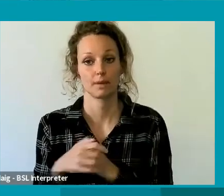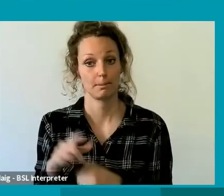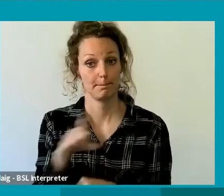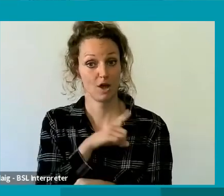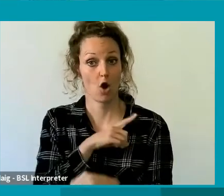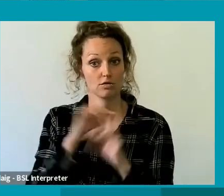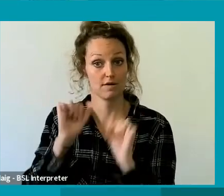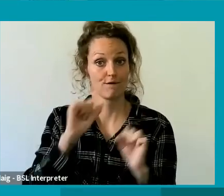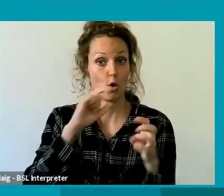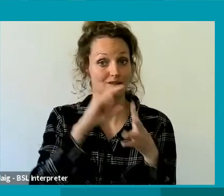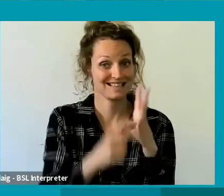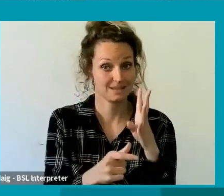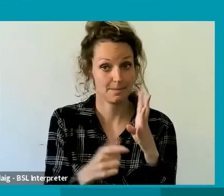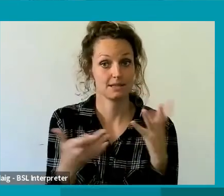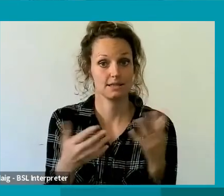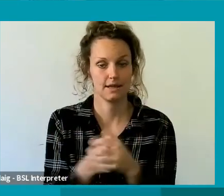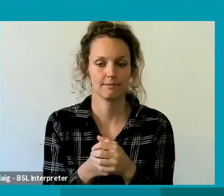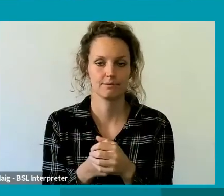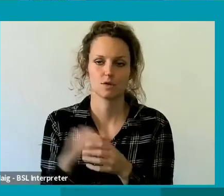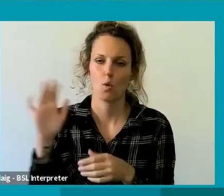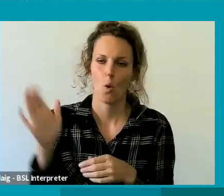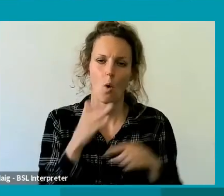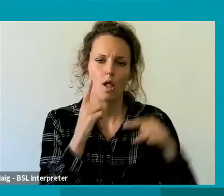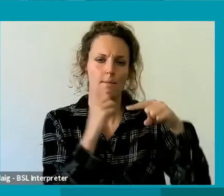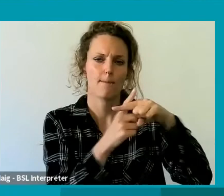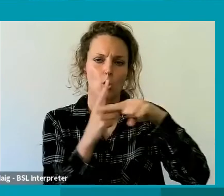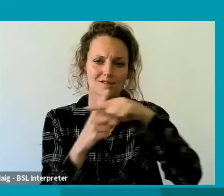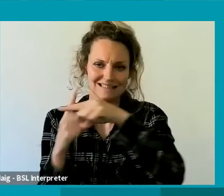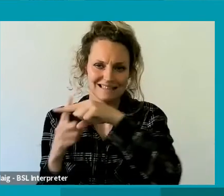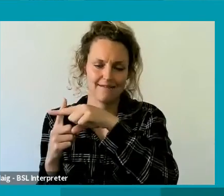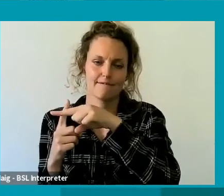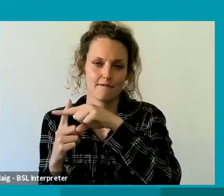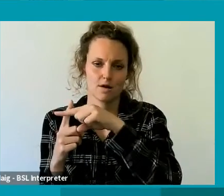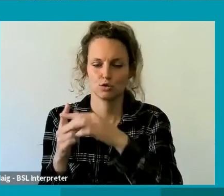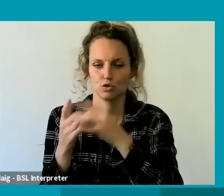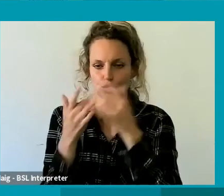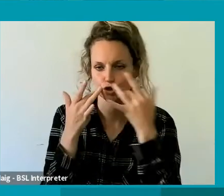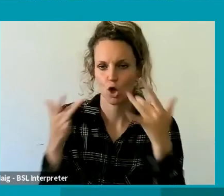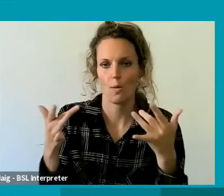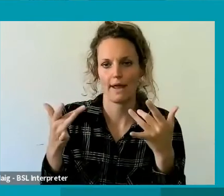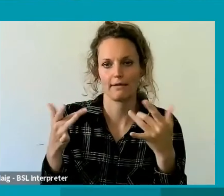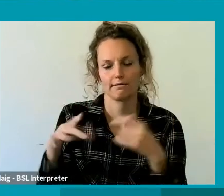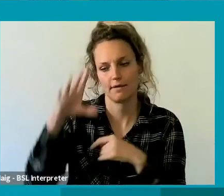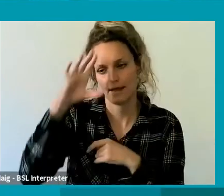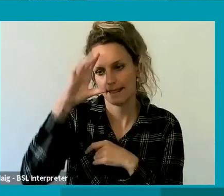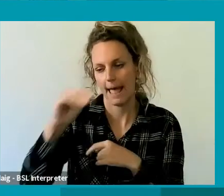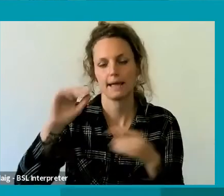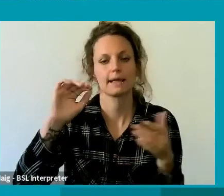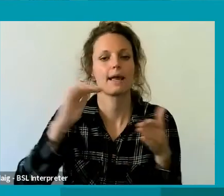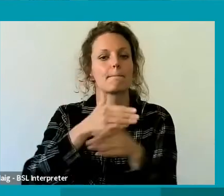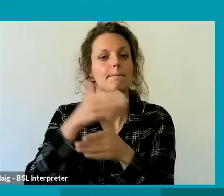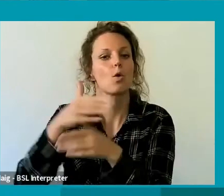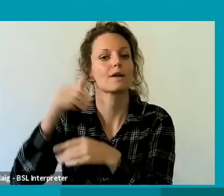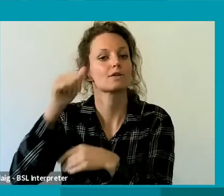So this is all about positive re-framing and letting employers know that you're confident in your